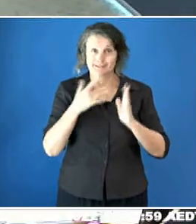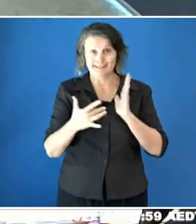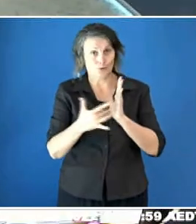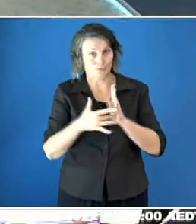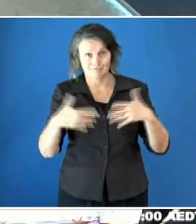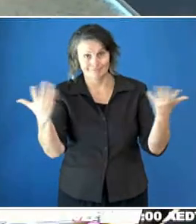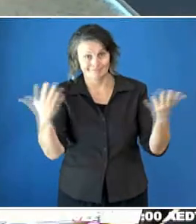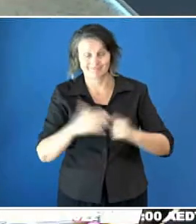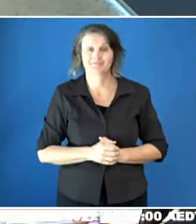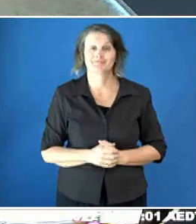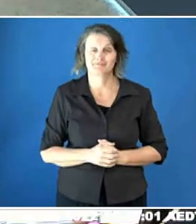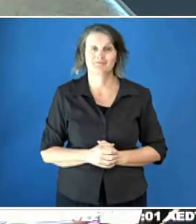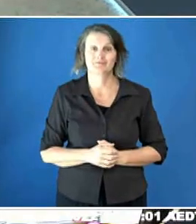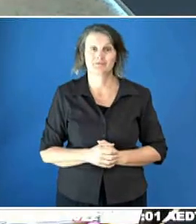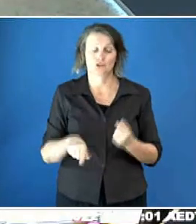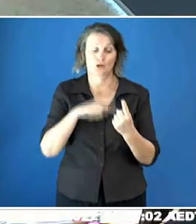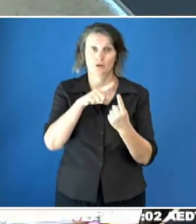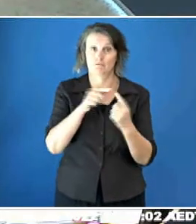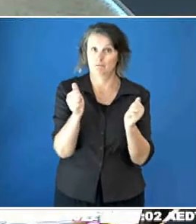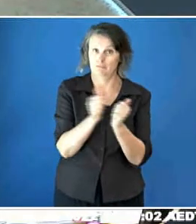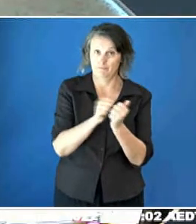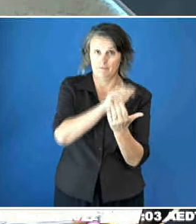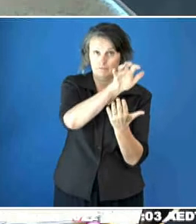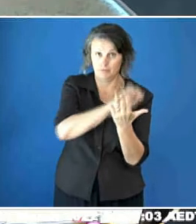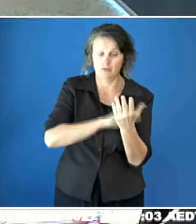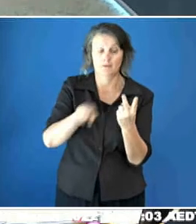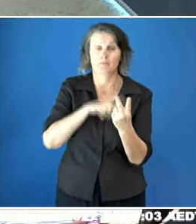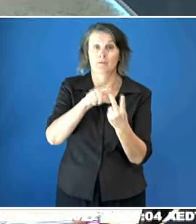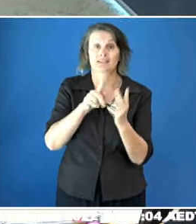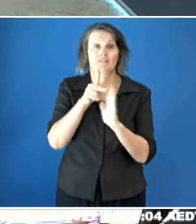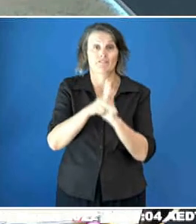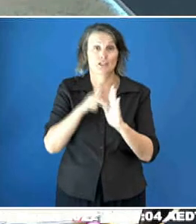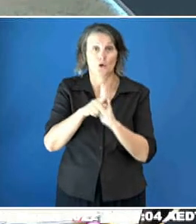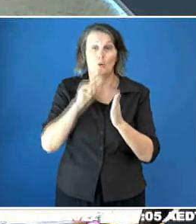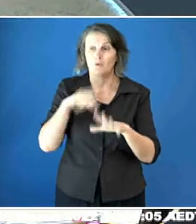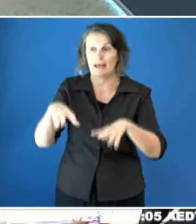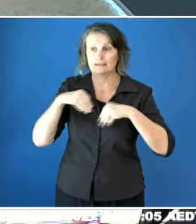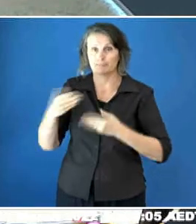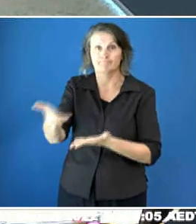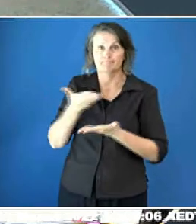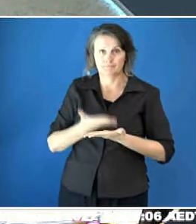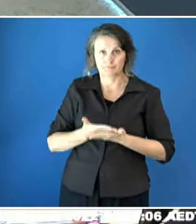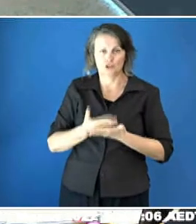The audio recording and the transcript of the audio recording will be admitted into evidence and they will become Exhibit 17.20.1 and 17.20.2.